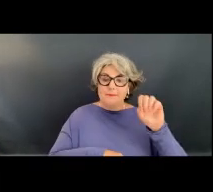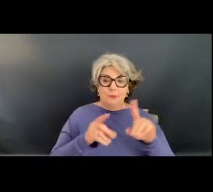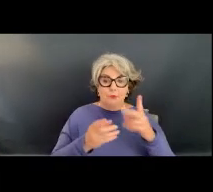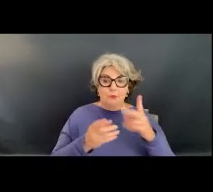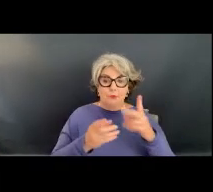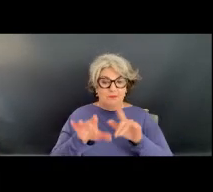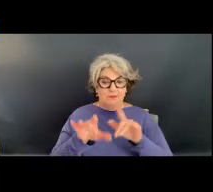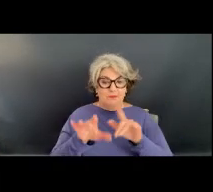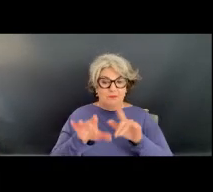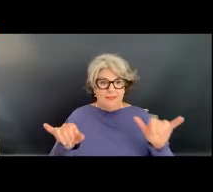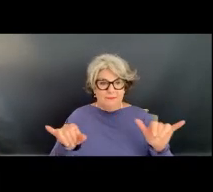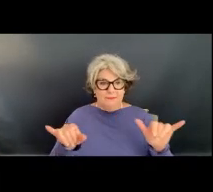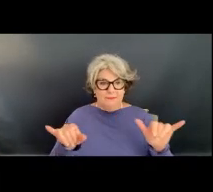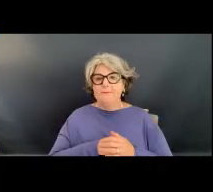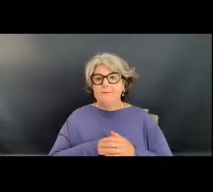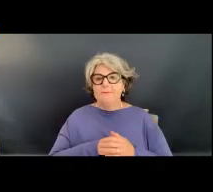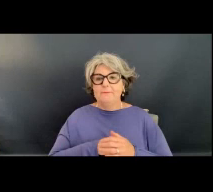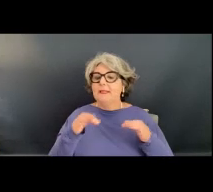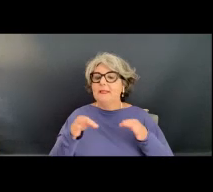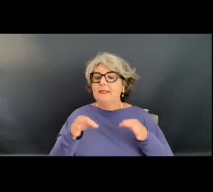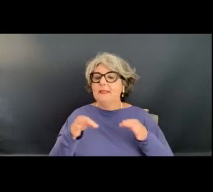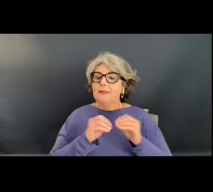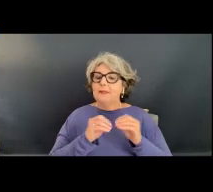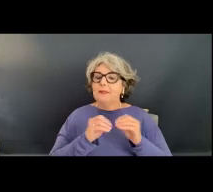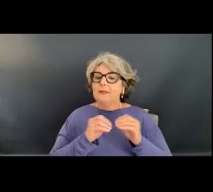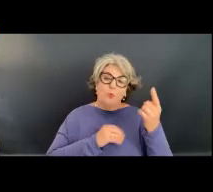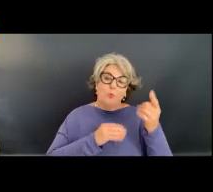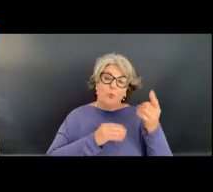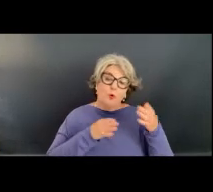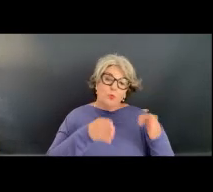And I'm going to tell you a little bit about one of the ways that we do that. Next slide please.